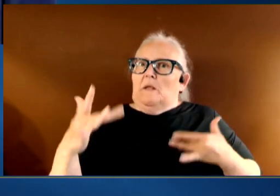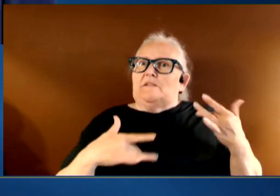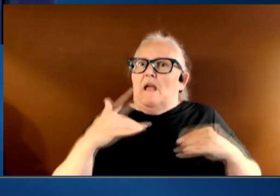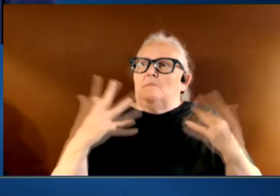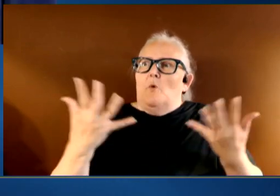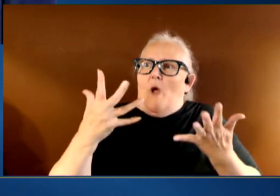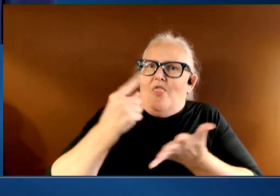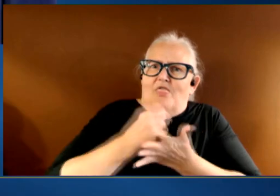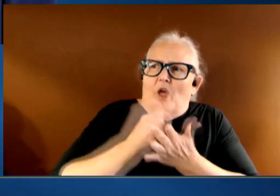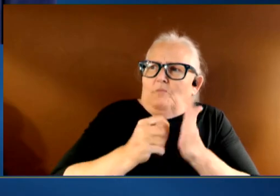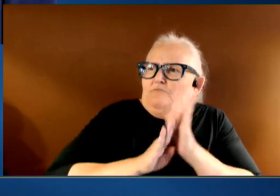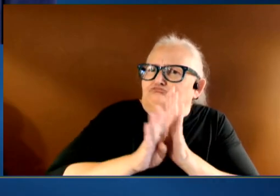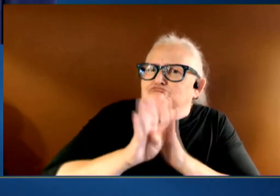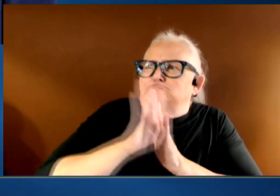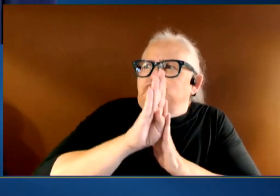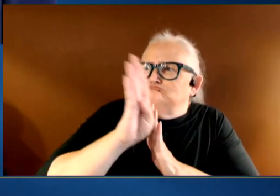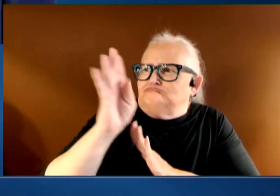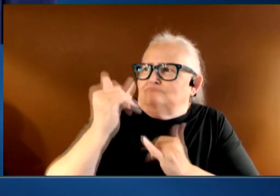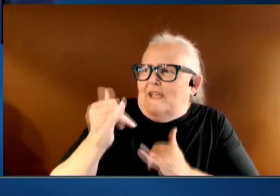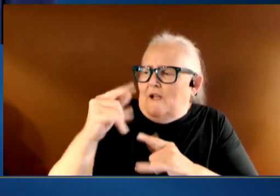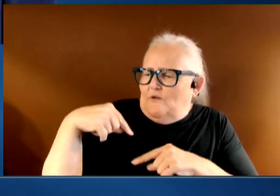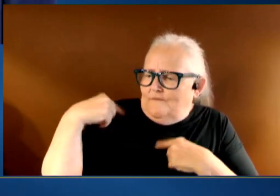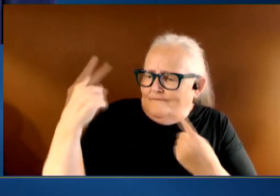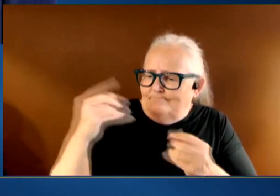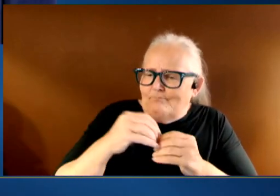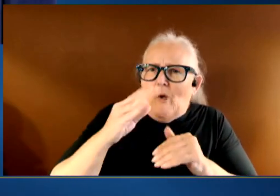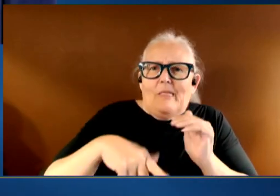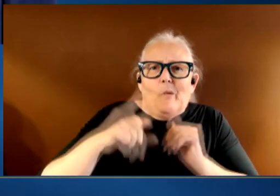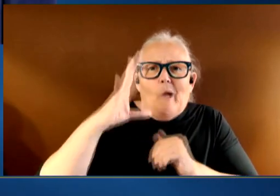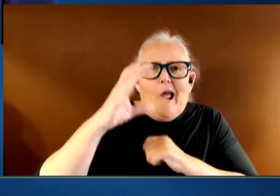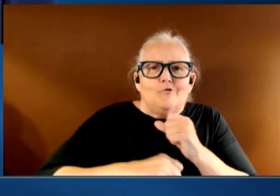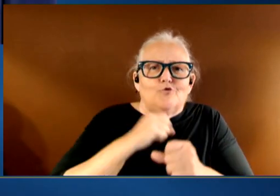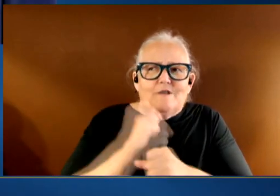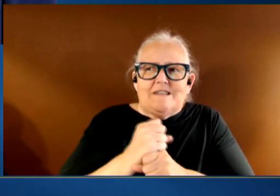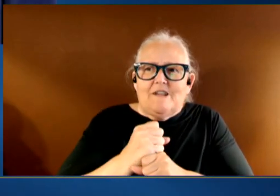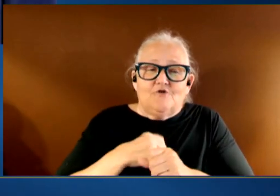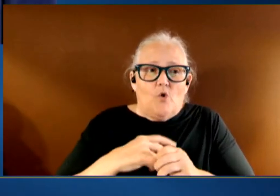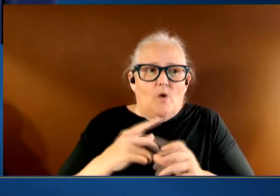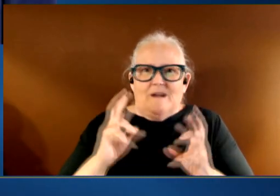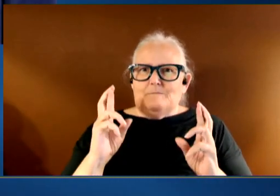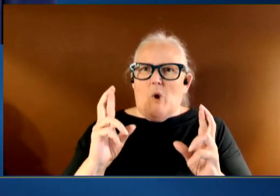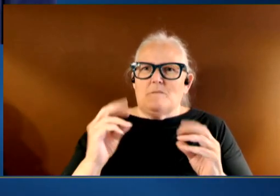to pass 100 plus years. I just hope that we continue to have more forums like this